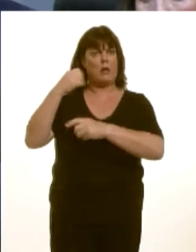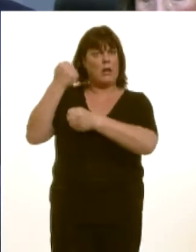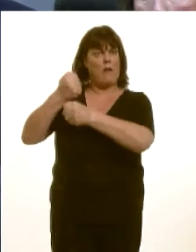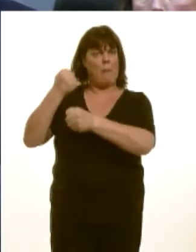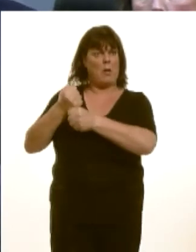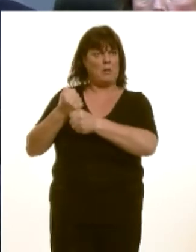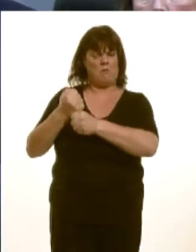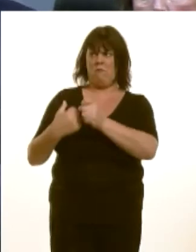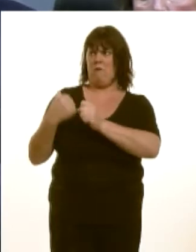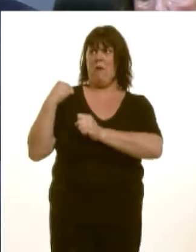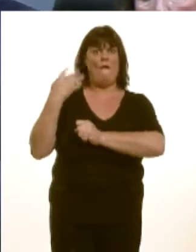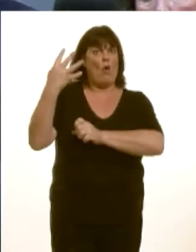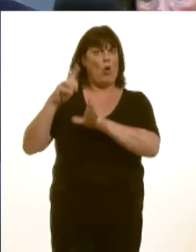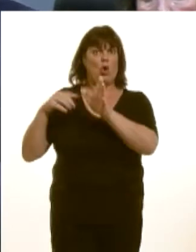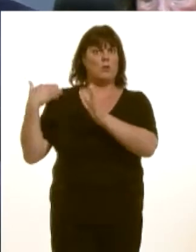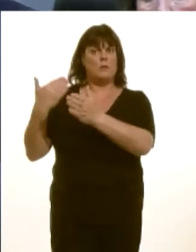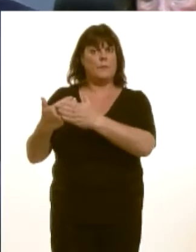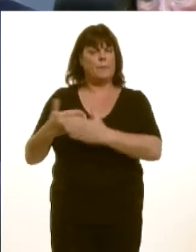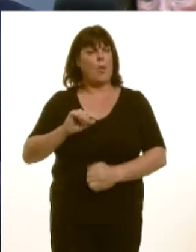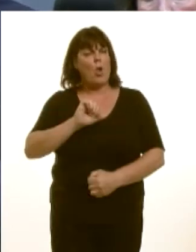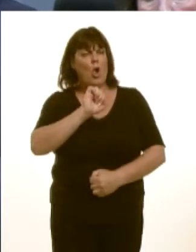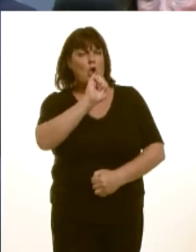What your Government has done is to make in-year cuts.